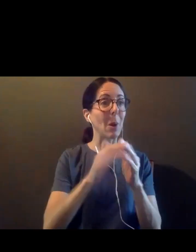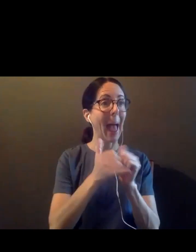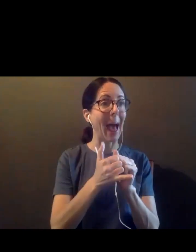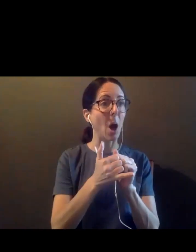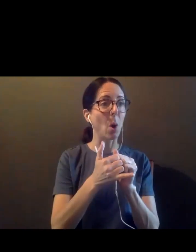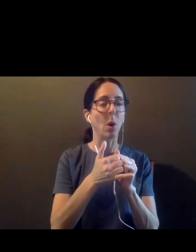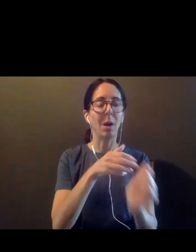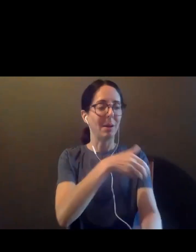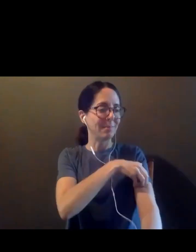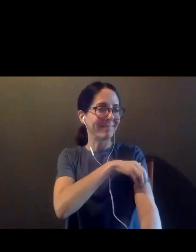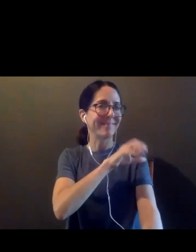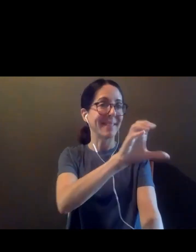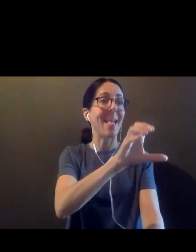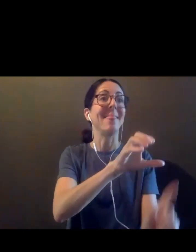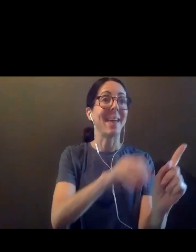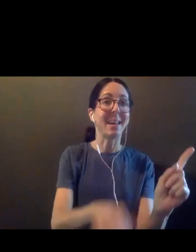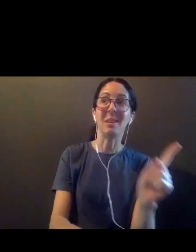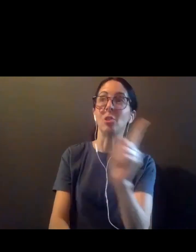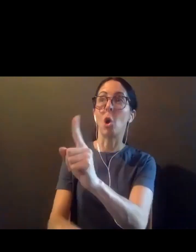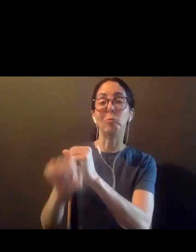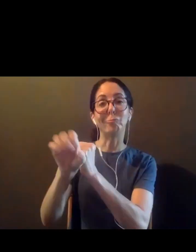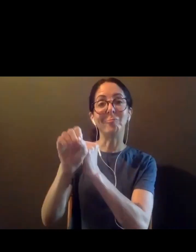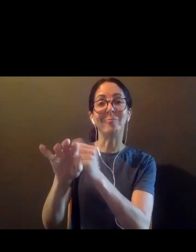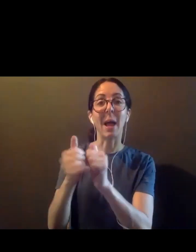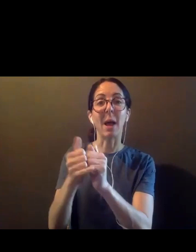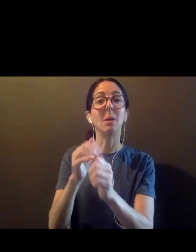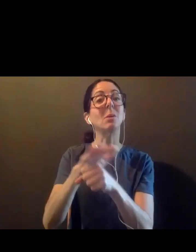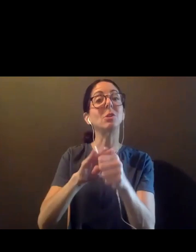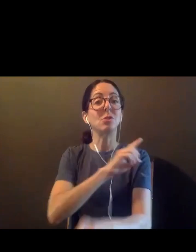Have them -- Something that we used to do at the Region of Durham is called the story behind the curve.